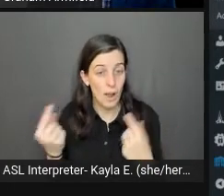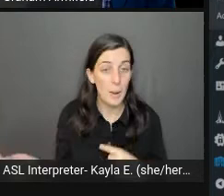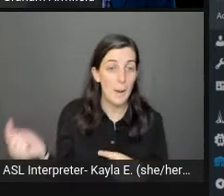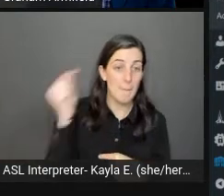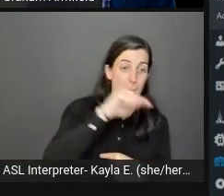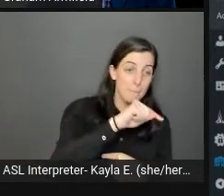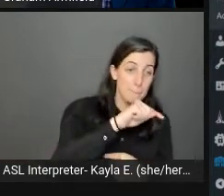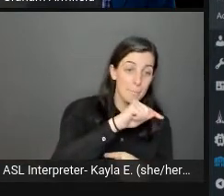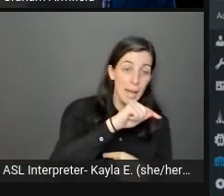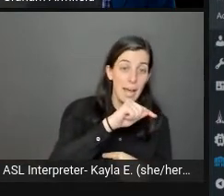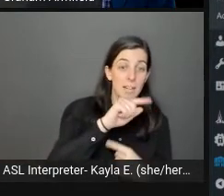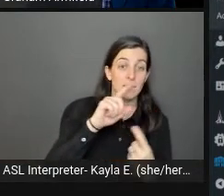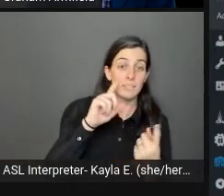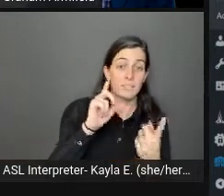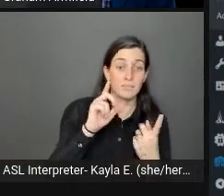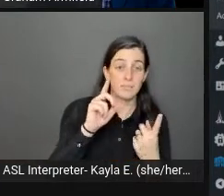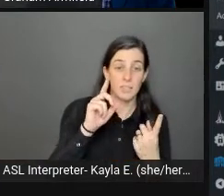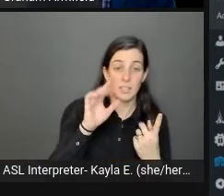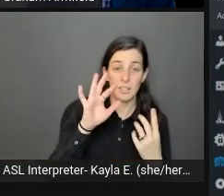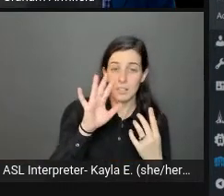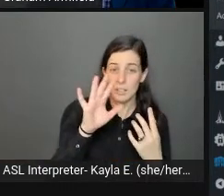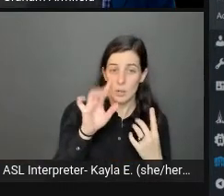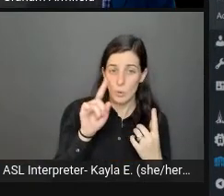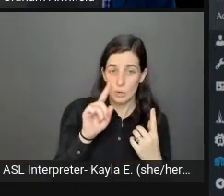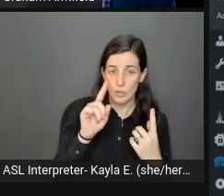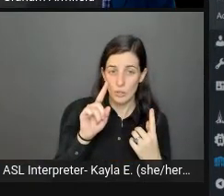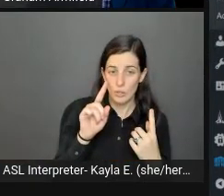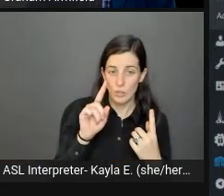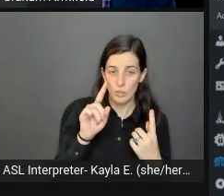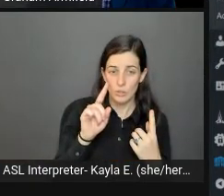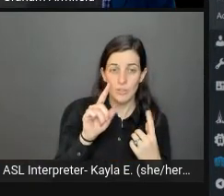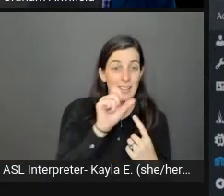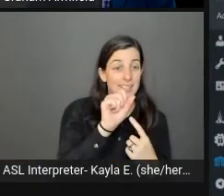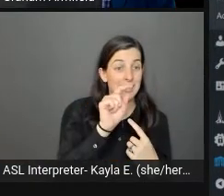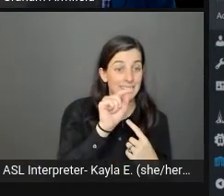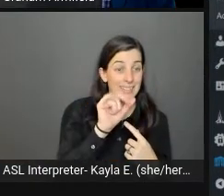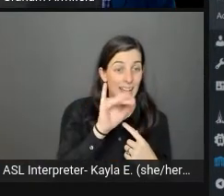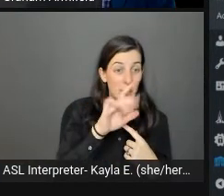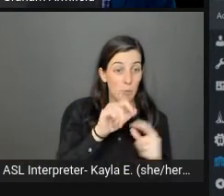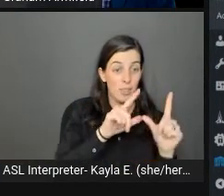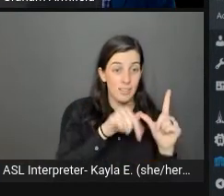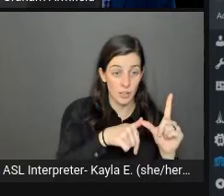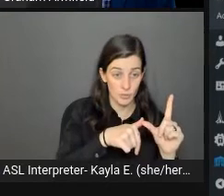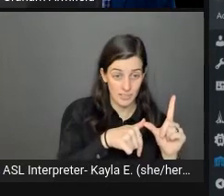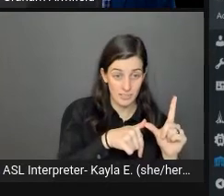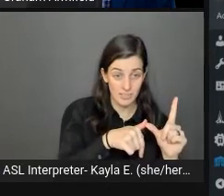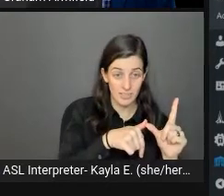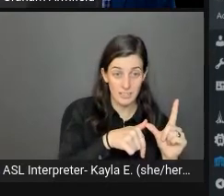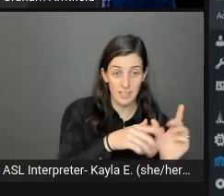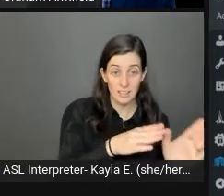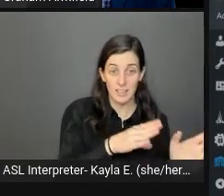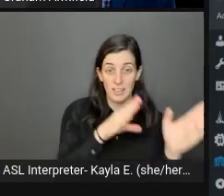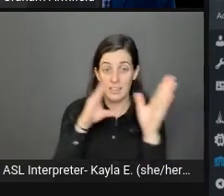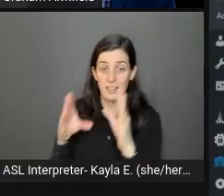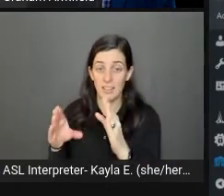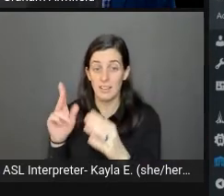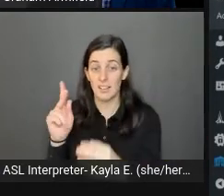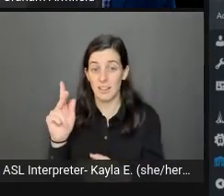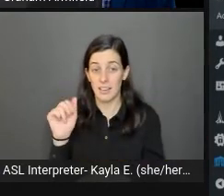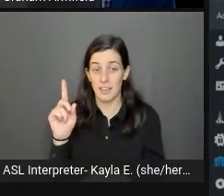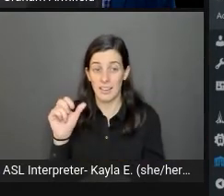Let's get Stackable and deactivate that and activate Kadence